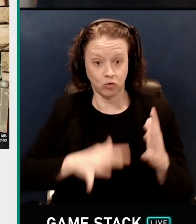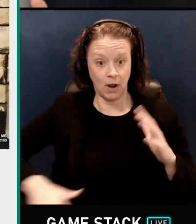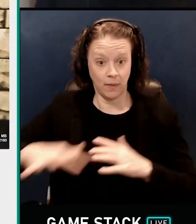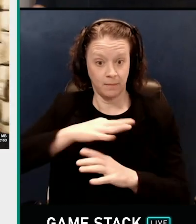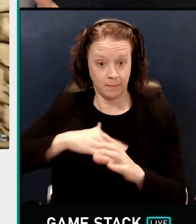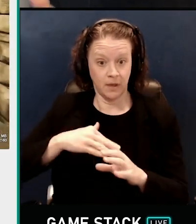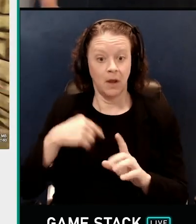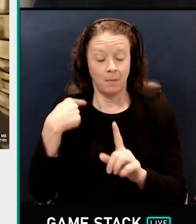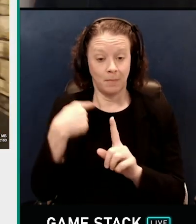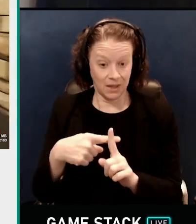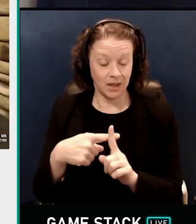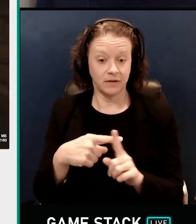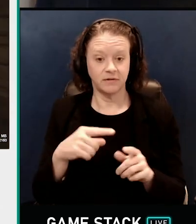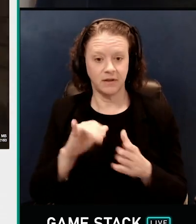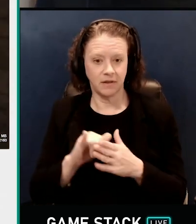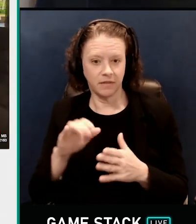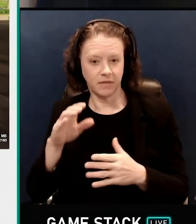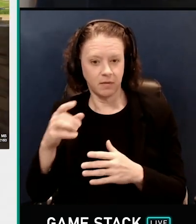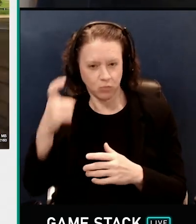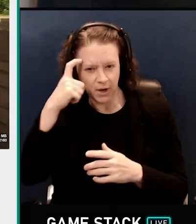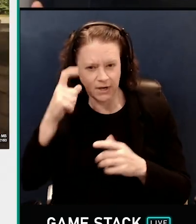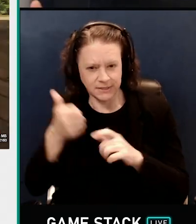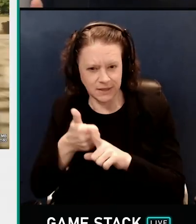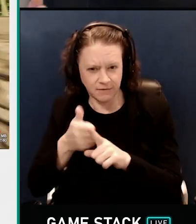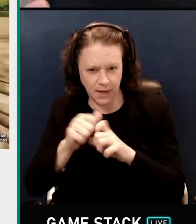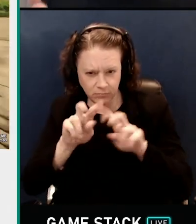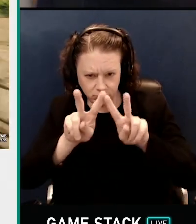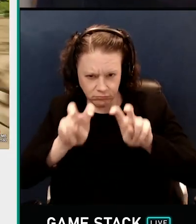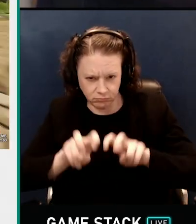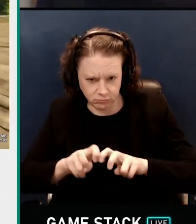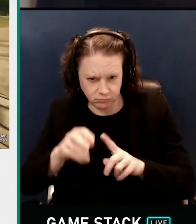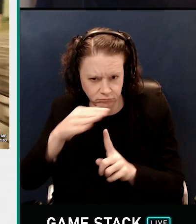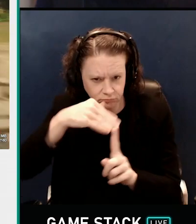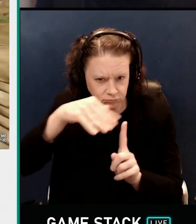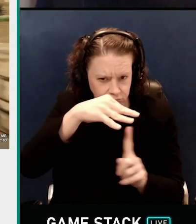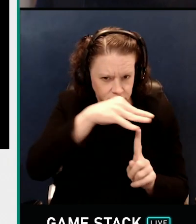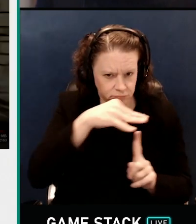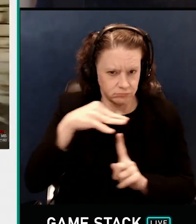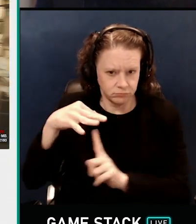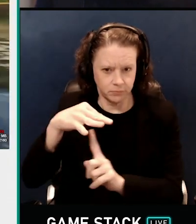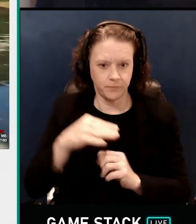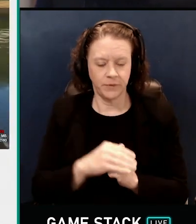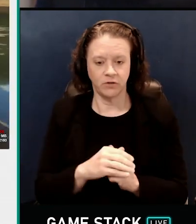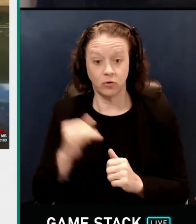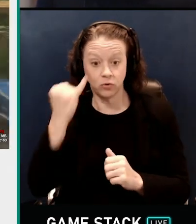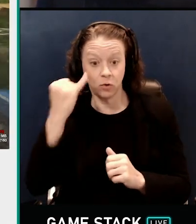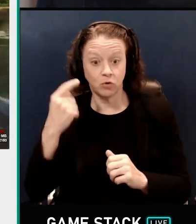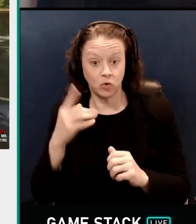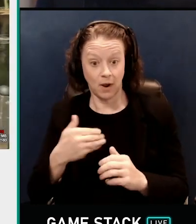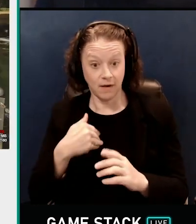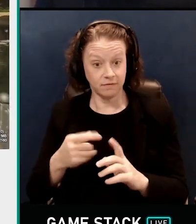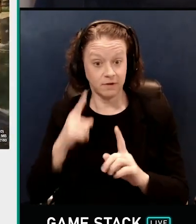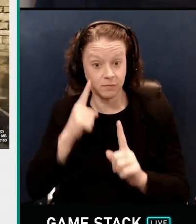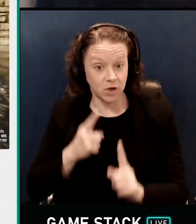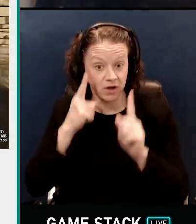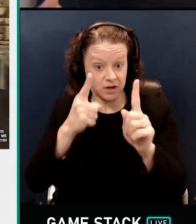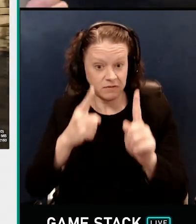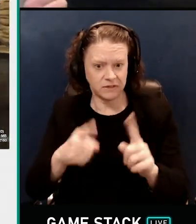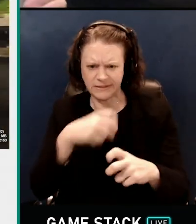and therefore if like in this scenario, we find that we have a an objective that is particularly difficult to achieve.